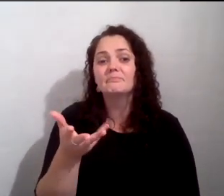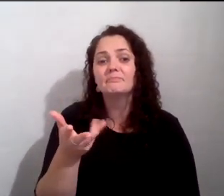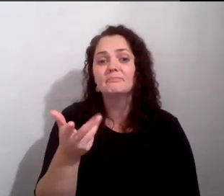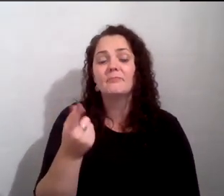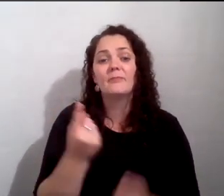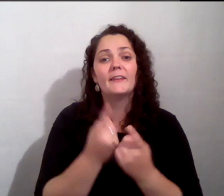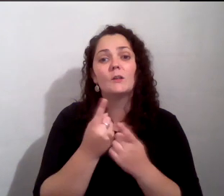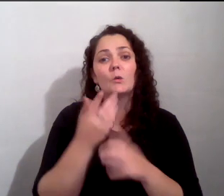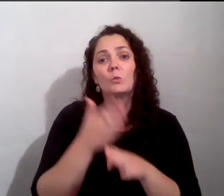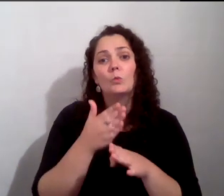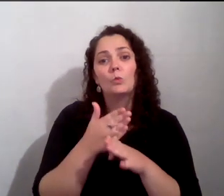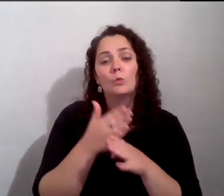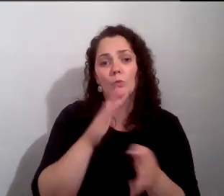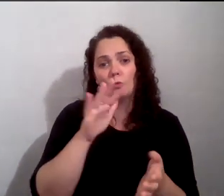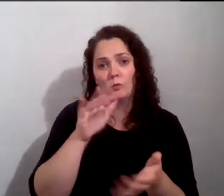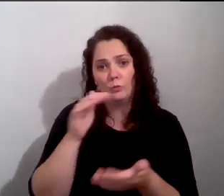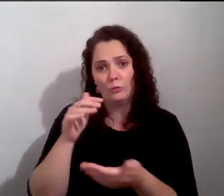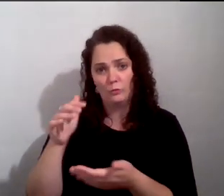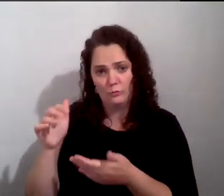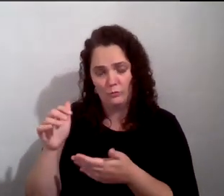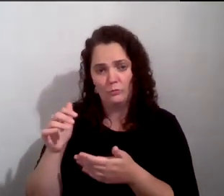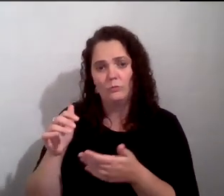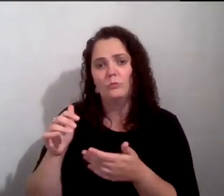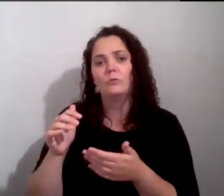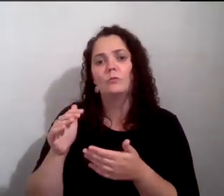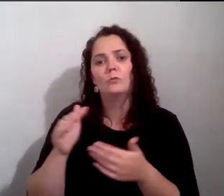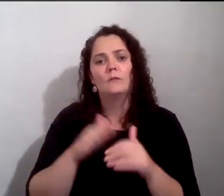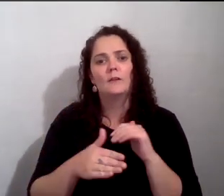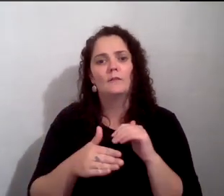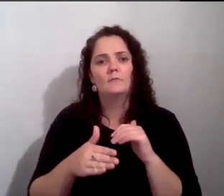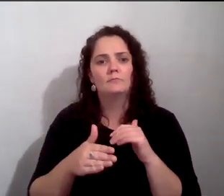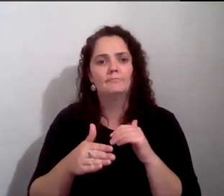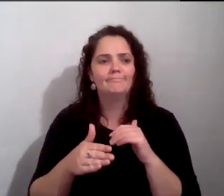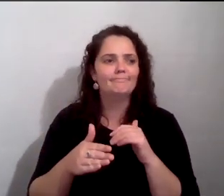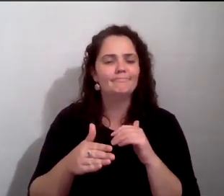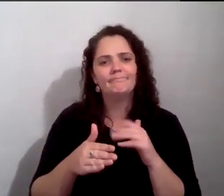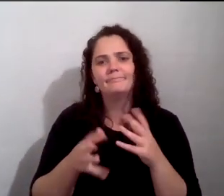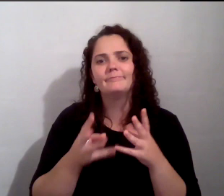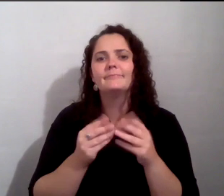terms of having some kind of compositional consistency wit Fairweather's work is